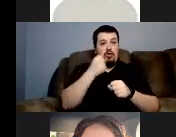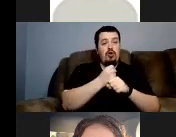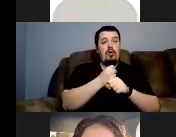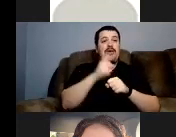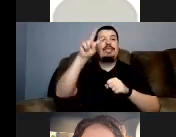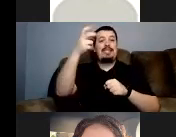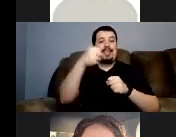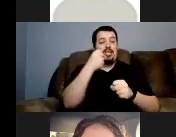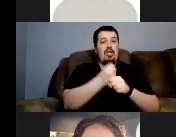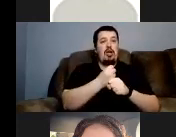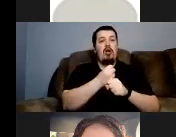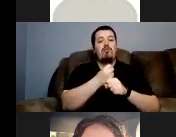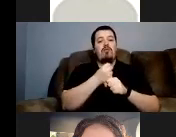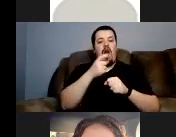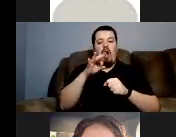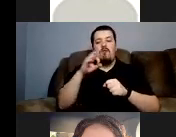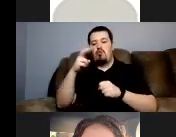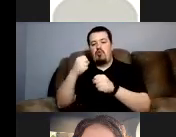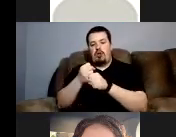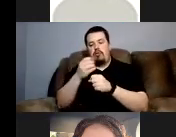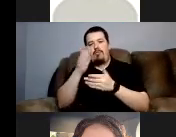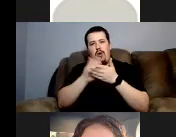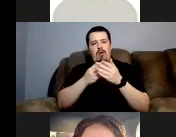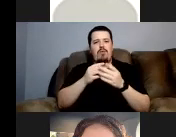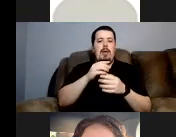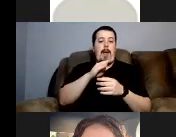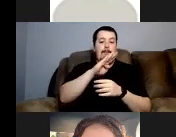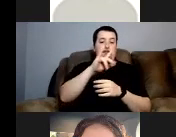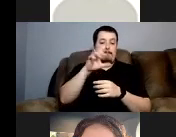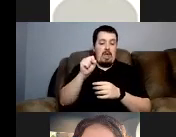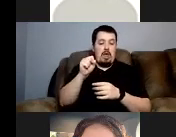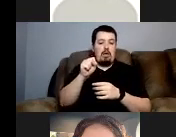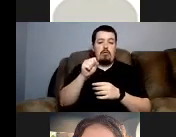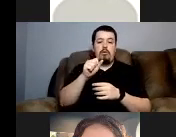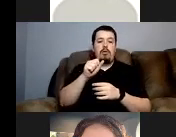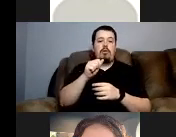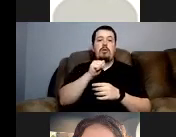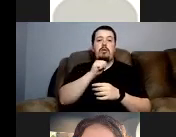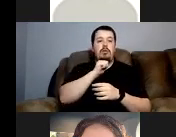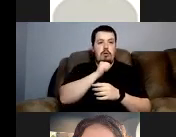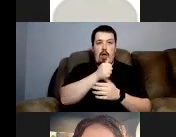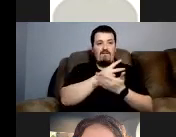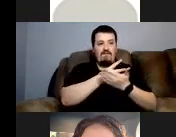of a two-year session which means that bills that uh did not fail in committee last year and